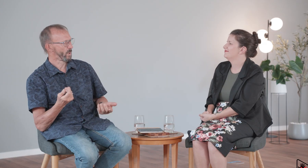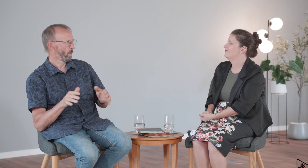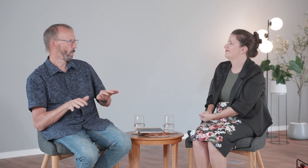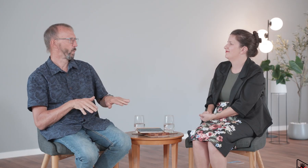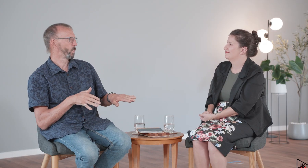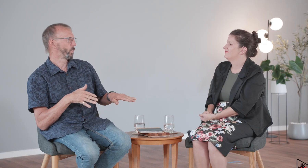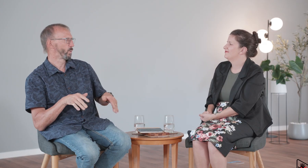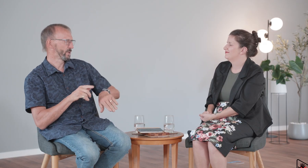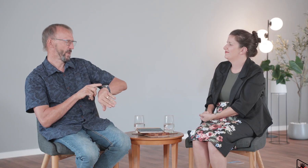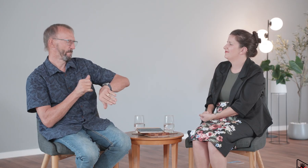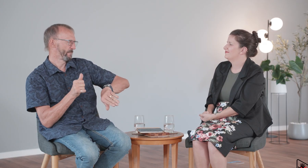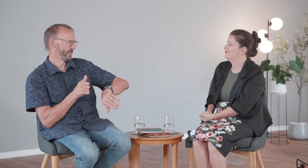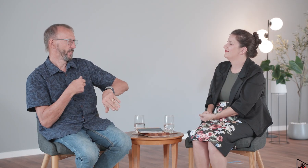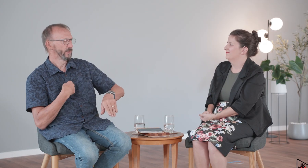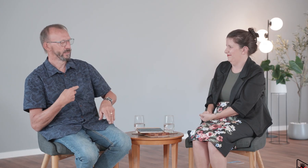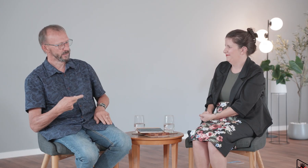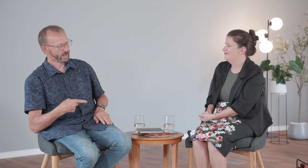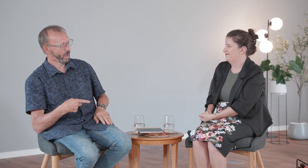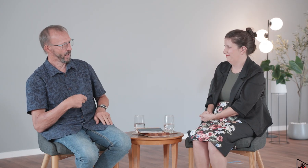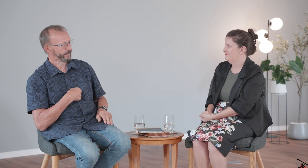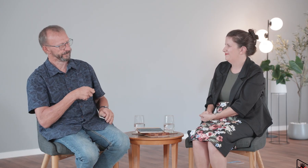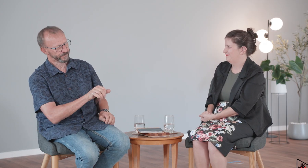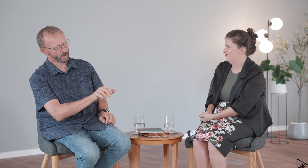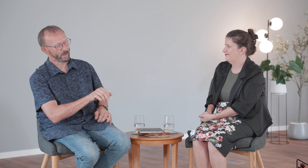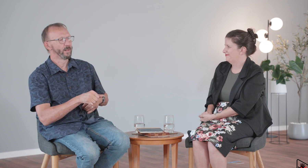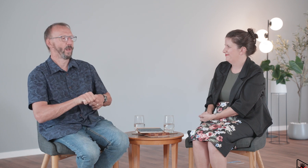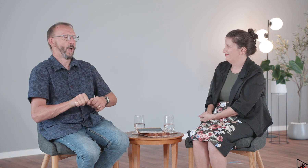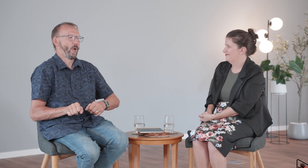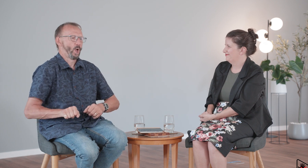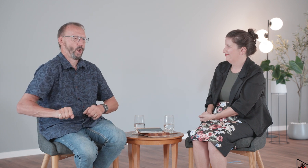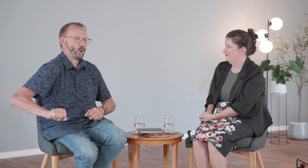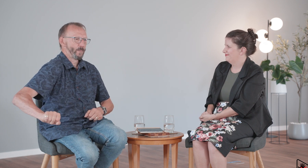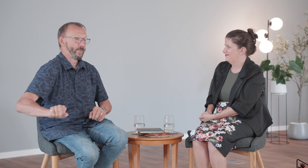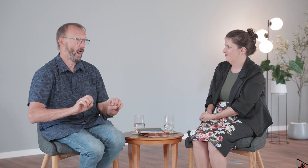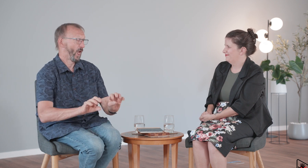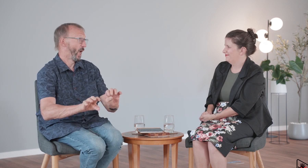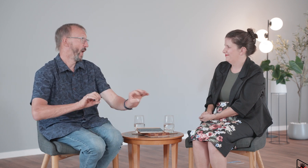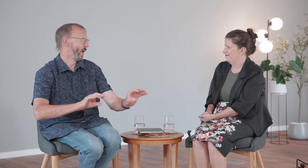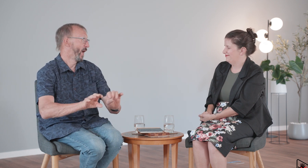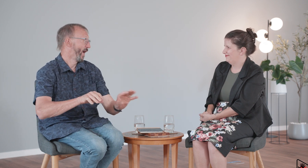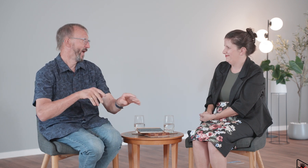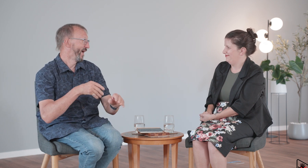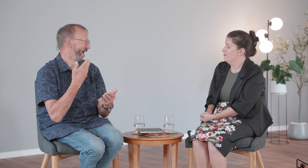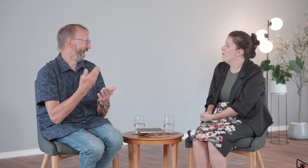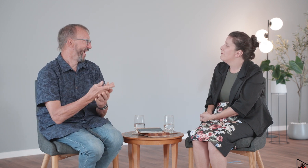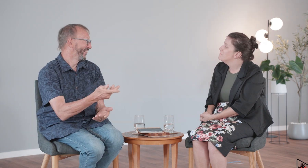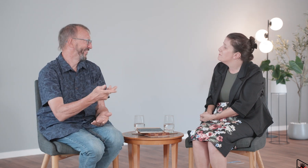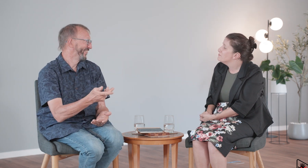check the the tire pressure in my tires because I had plenty of time. So I opened the door and the